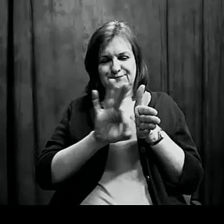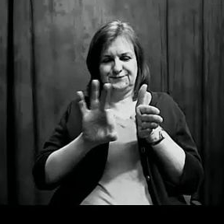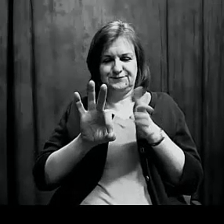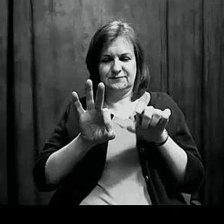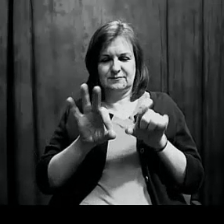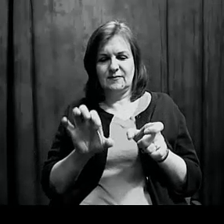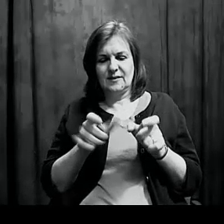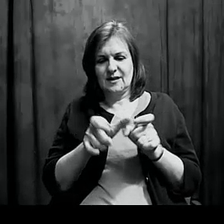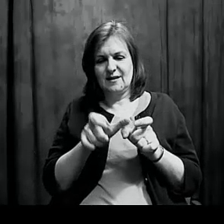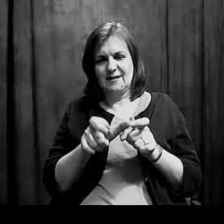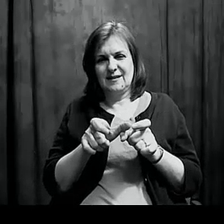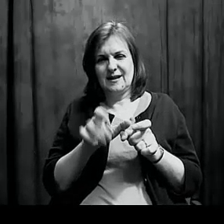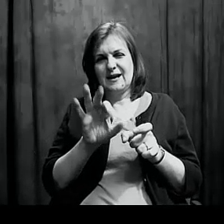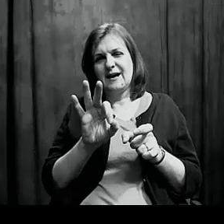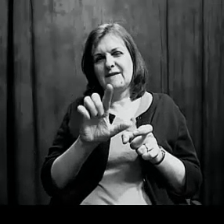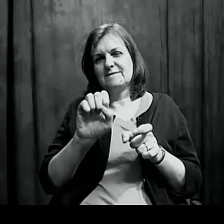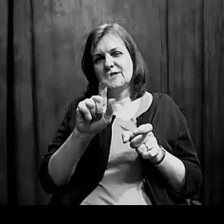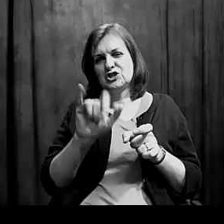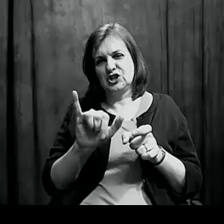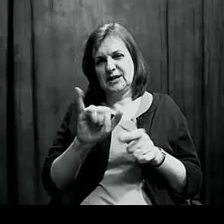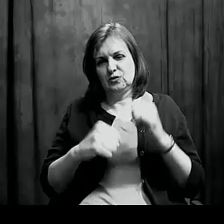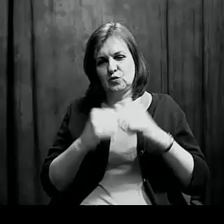so this is a very cylindrical